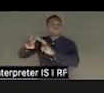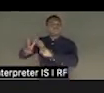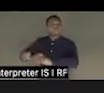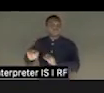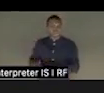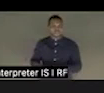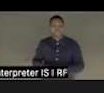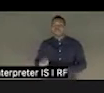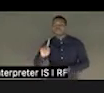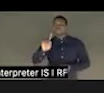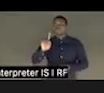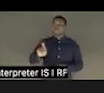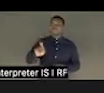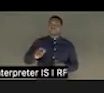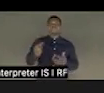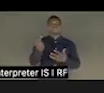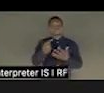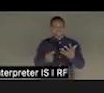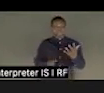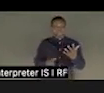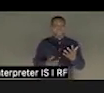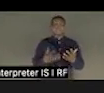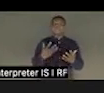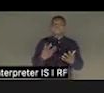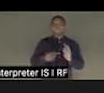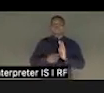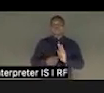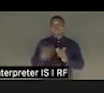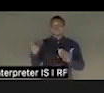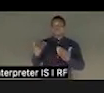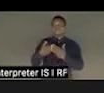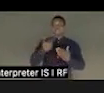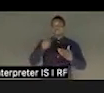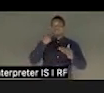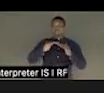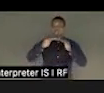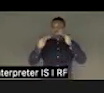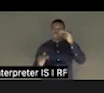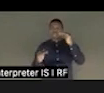one way to try to make a difference here is to train the next generation of UX